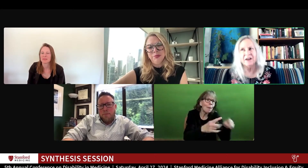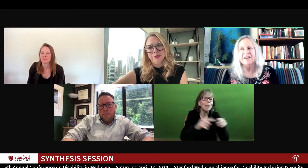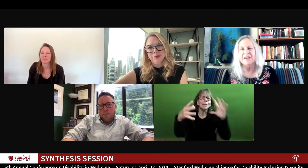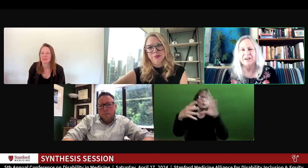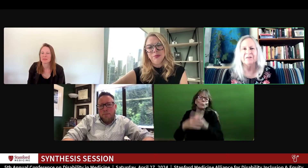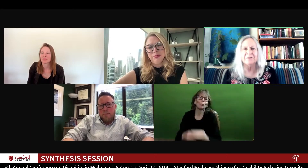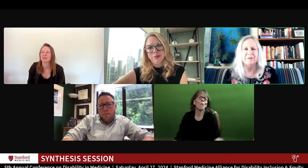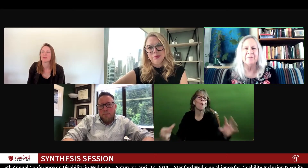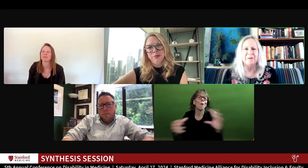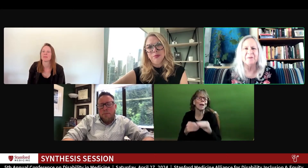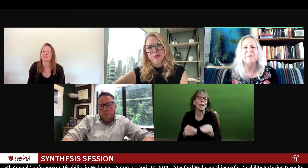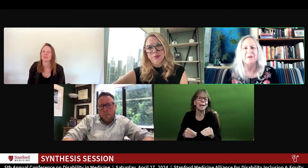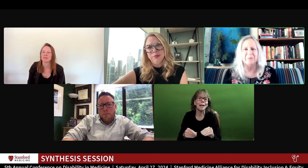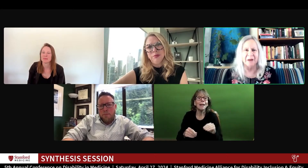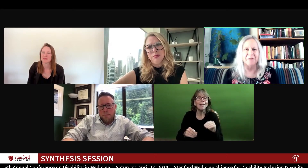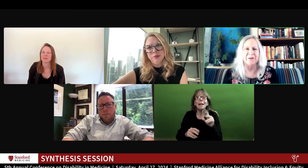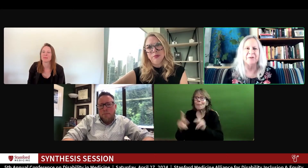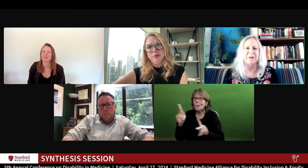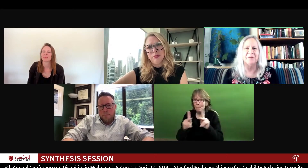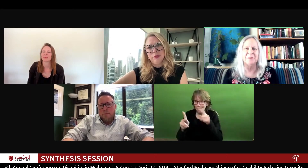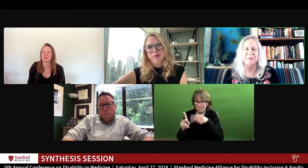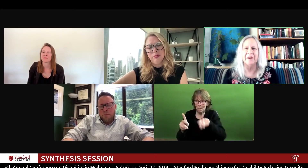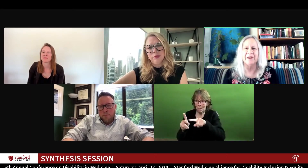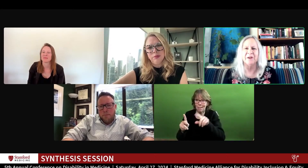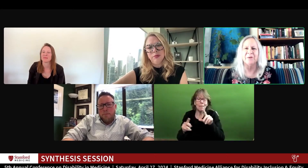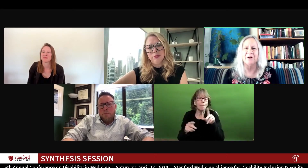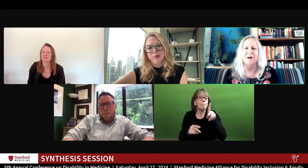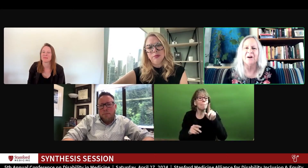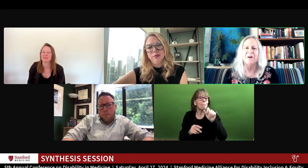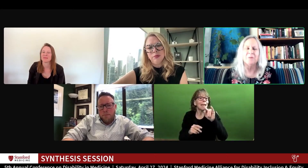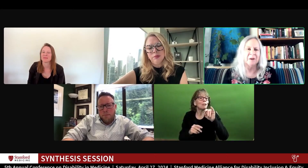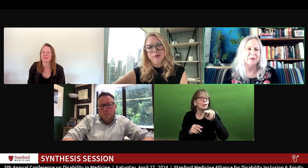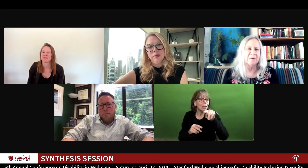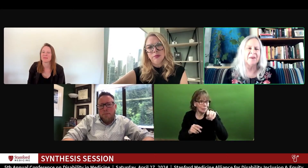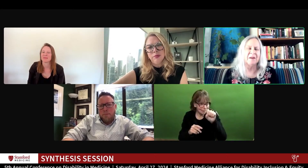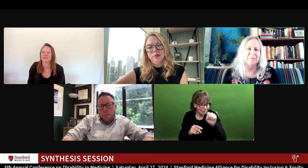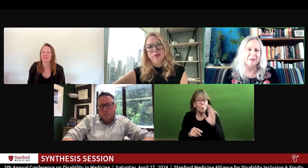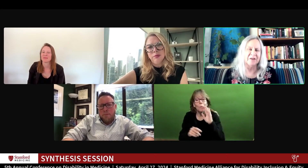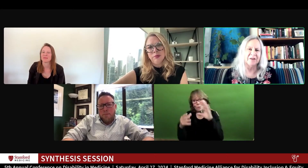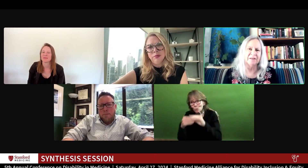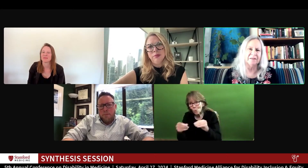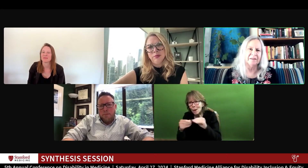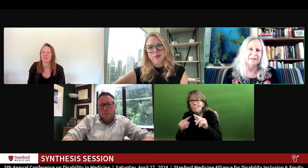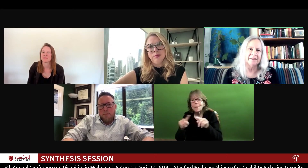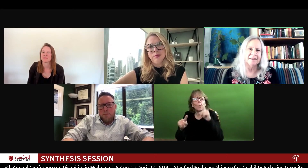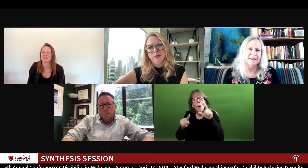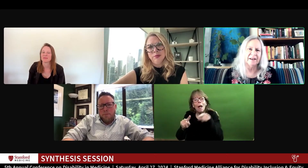to hear it from the people around you and the people that you are working with and mentoring.